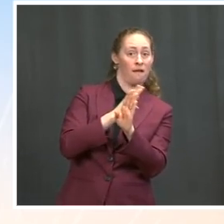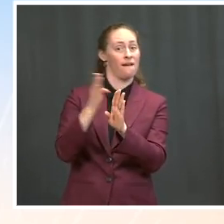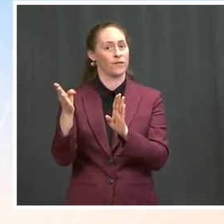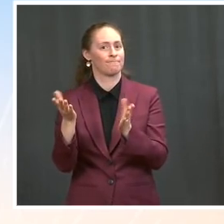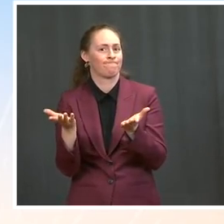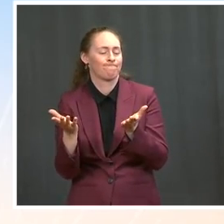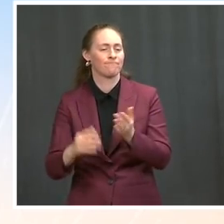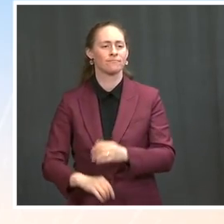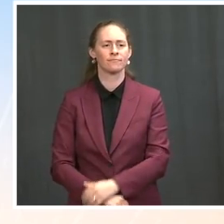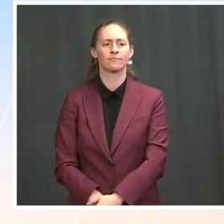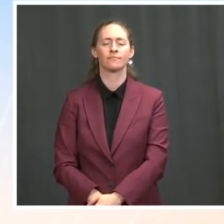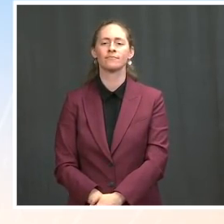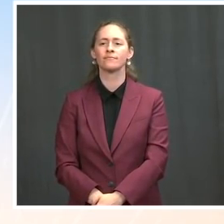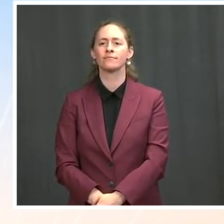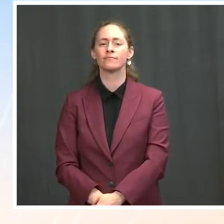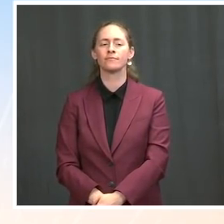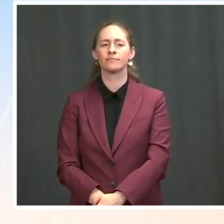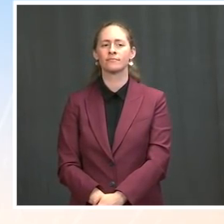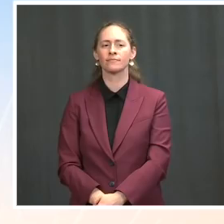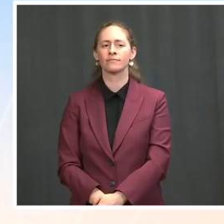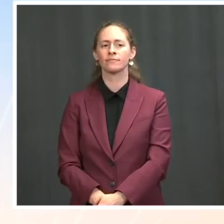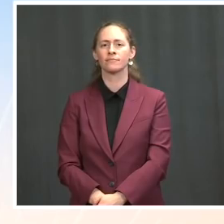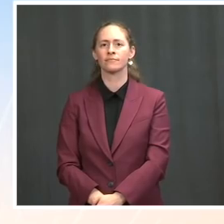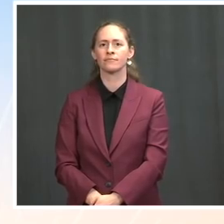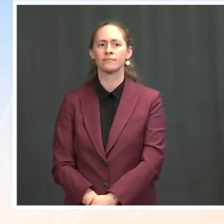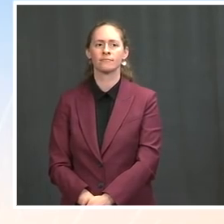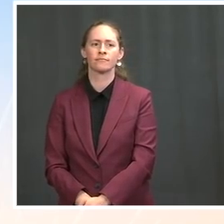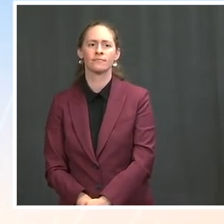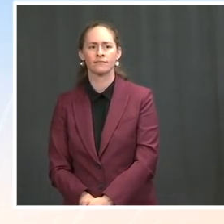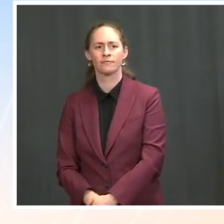You announced sanctions against Belarus today,